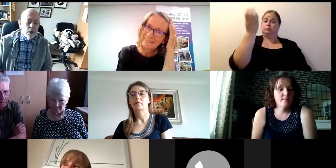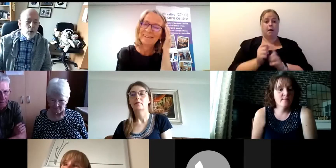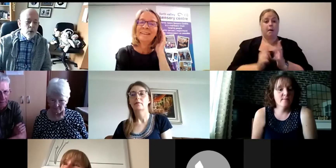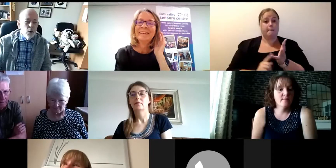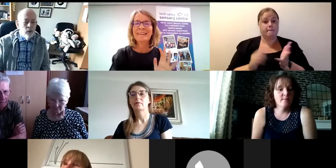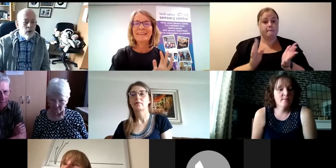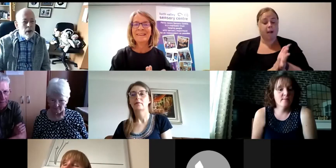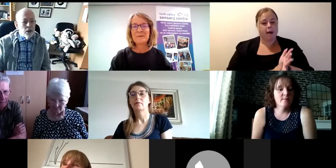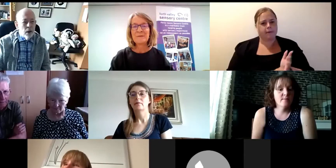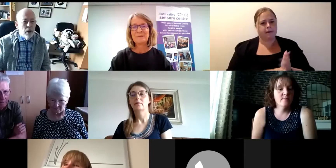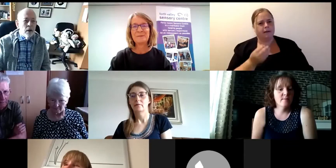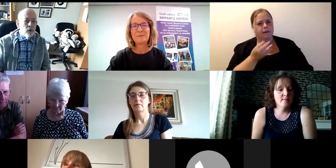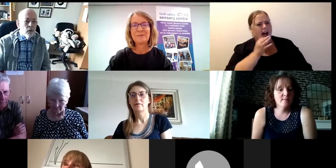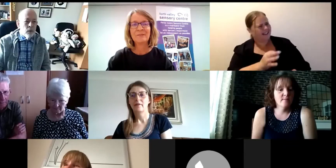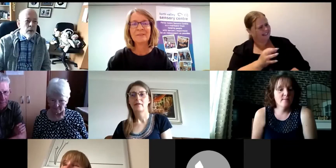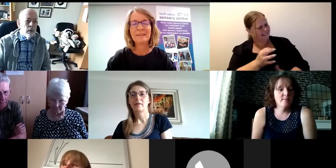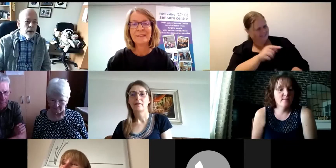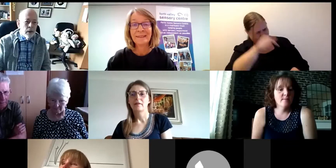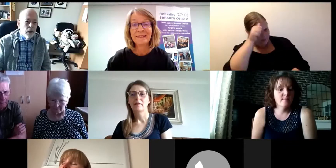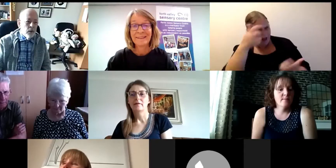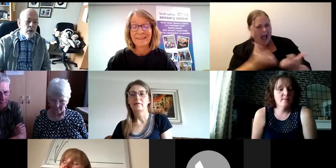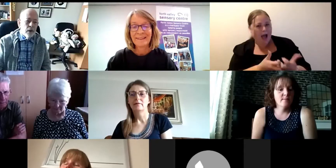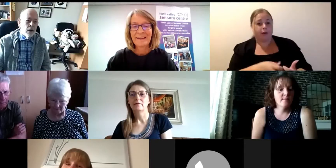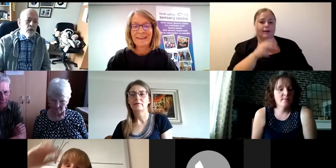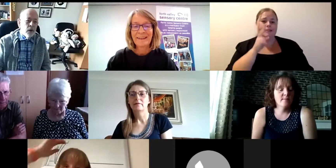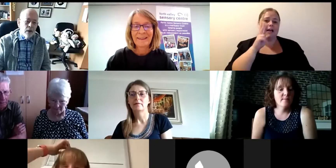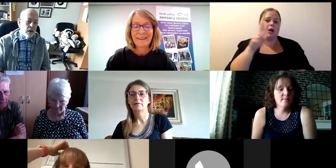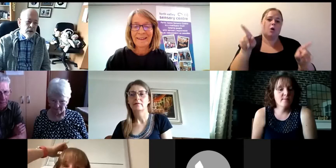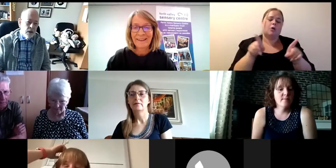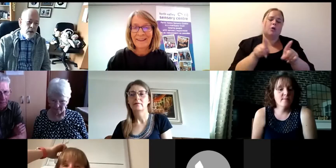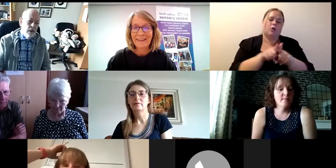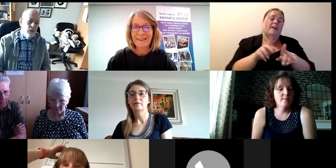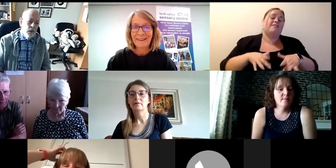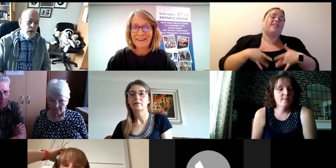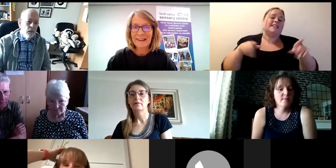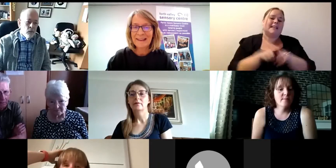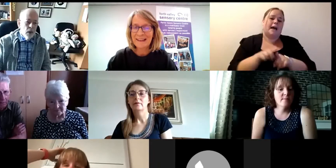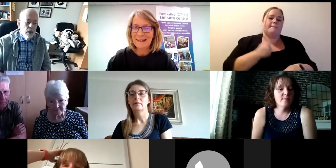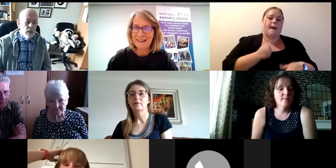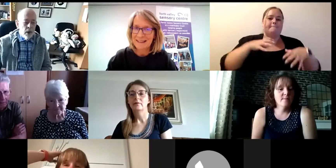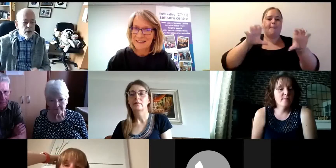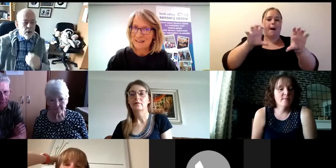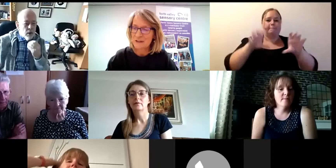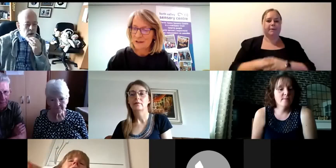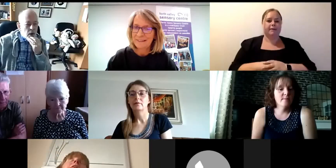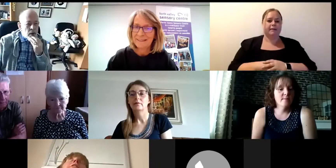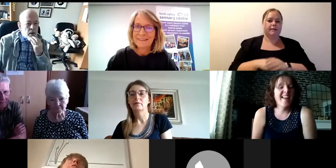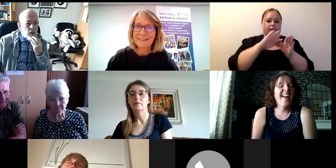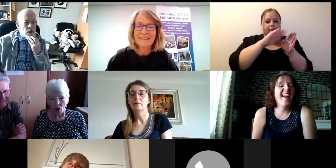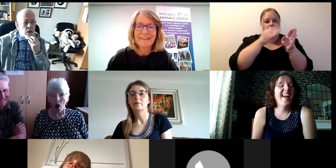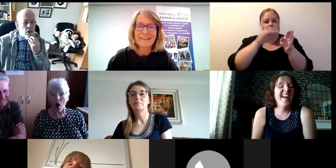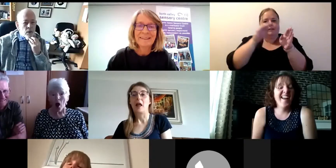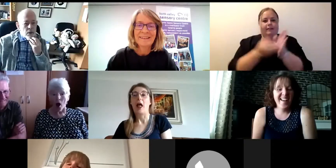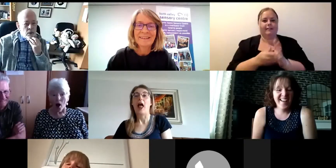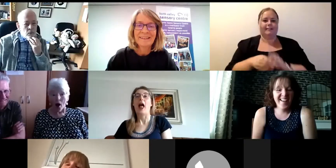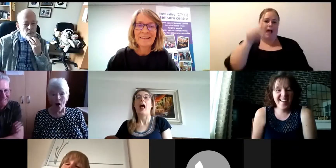That was the most notable answer. I couldn't think of anything to say.